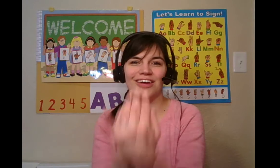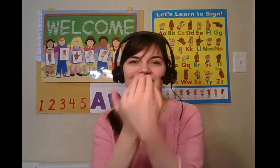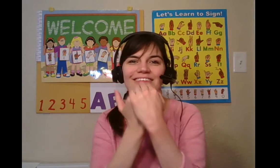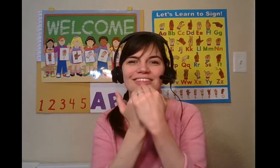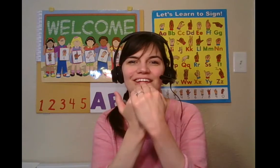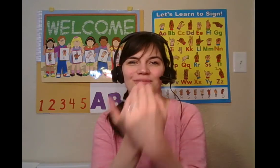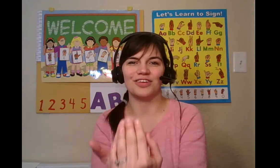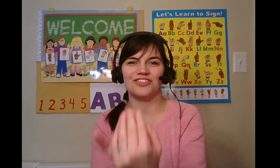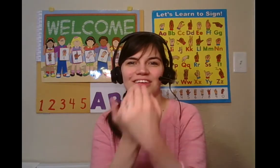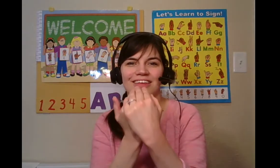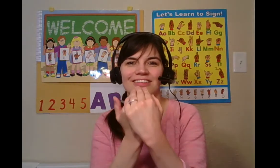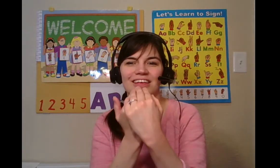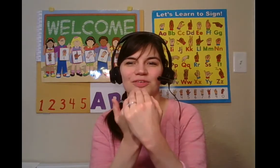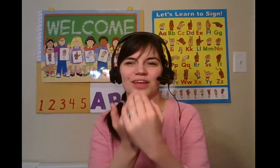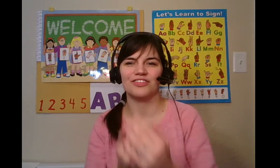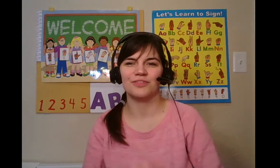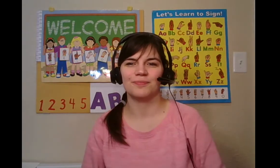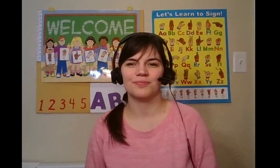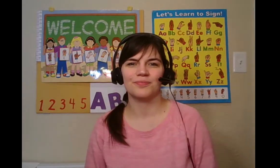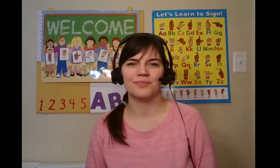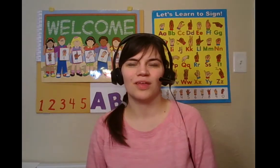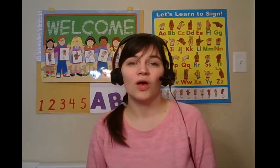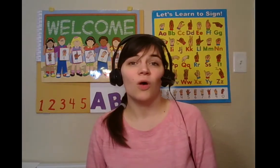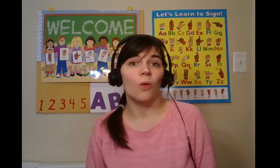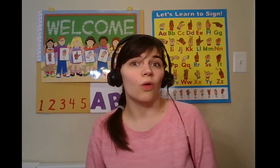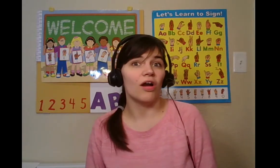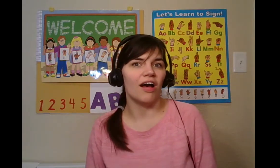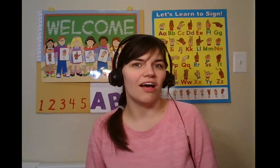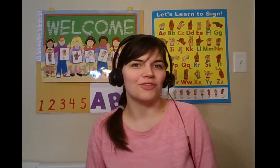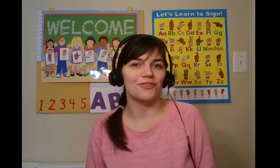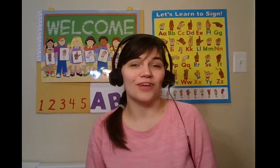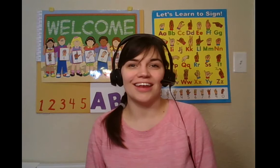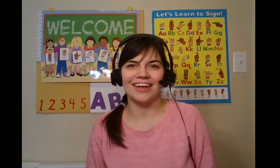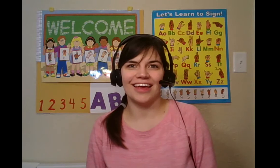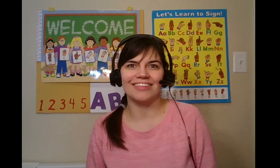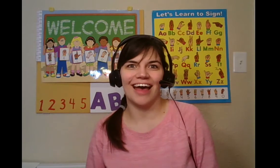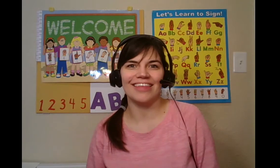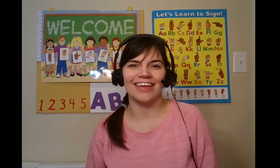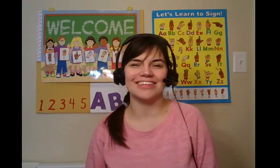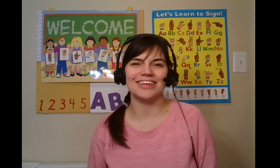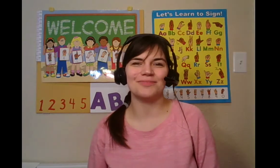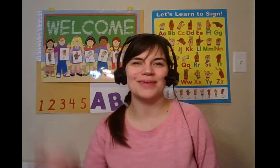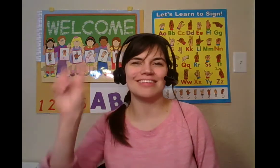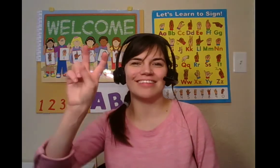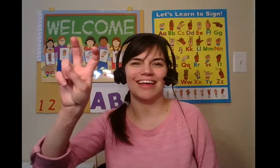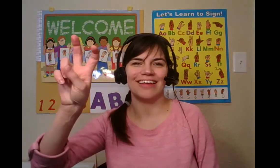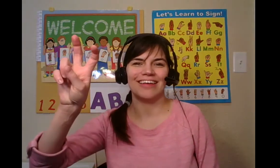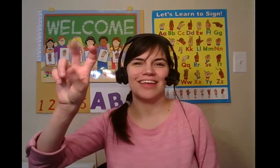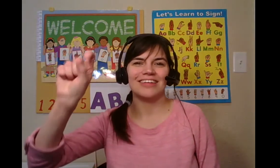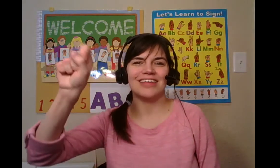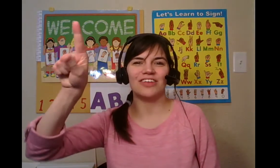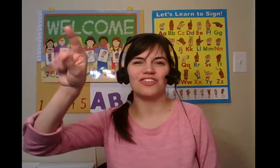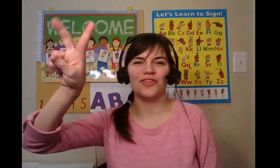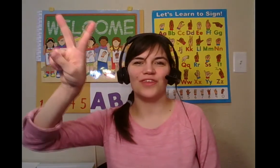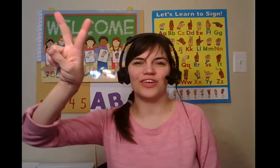sandwich. Sandwich. Or on Friday nights I like to eat pizza. Take two fingers and